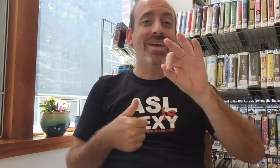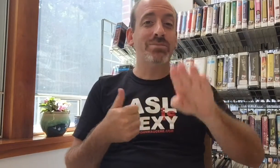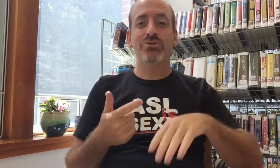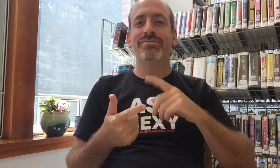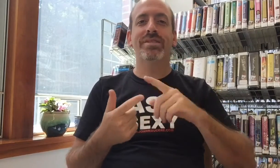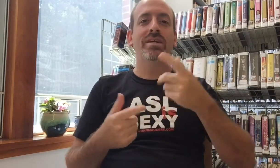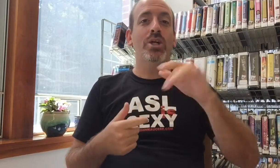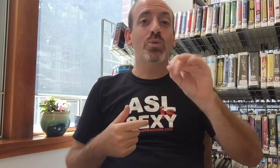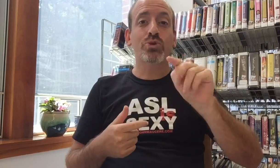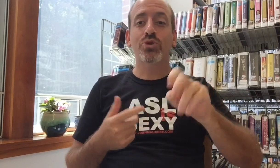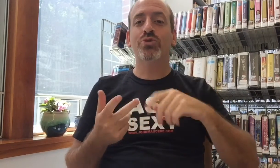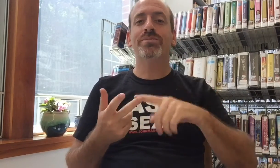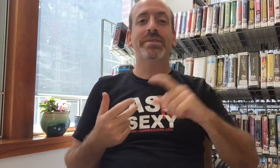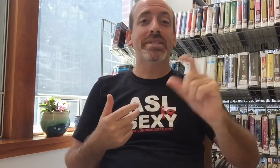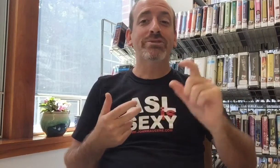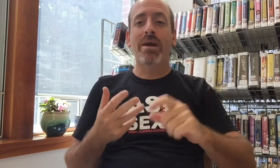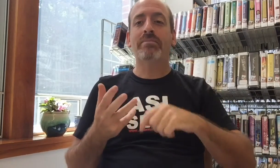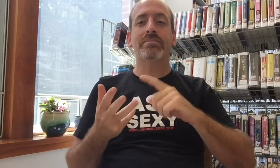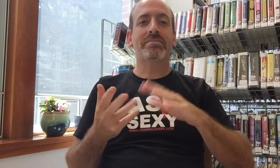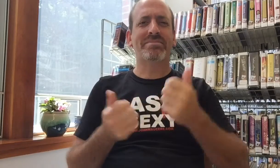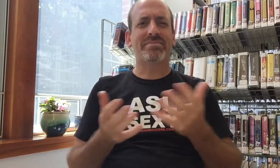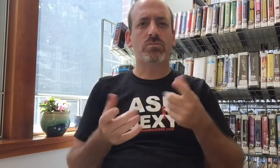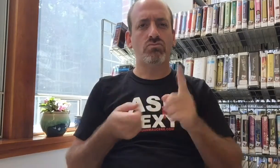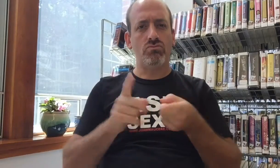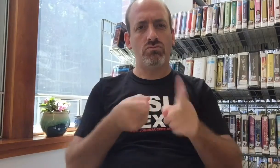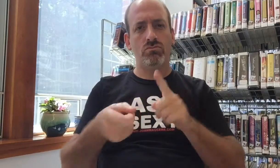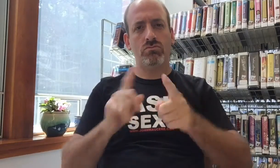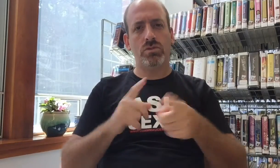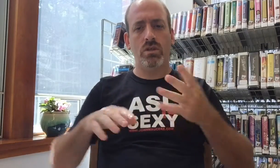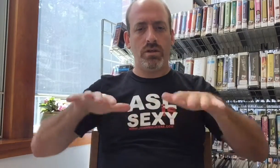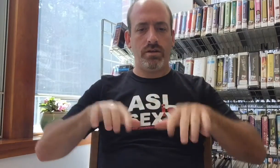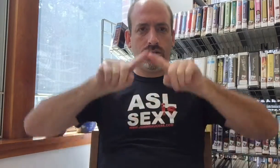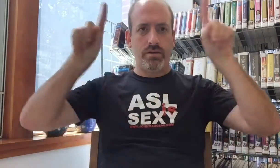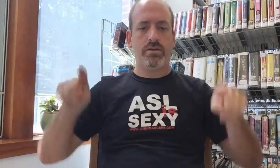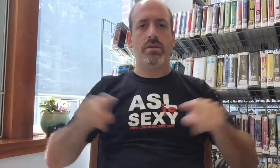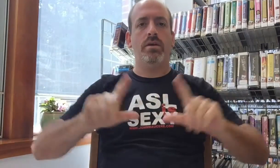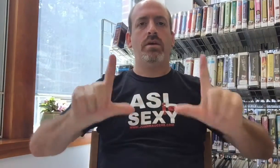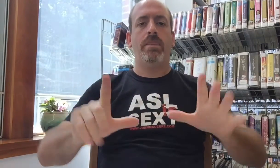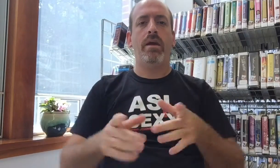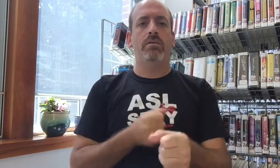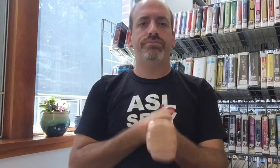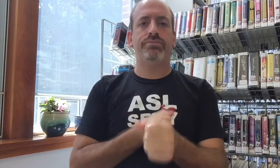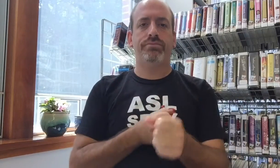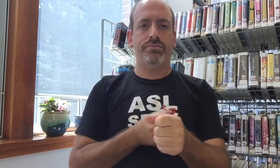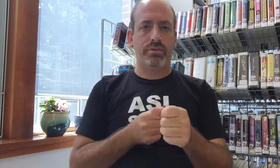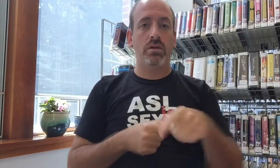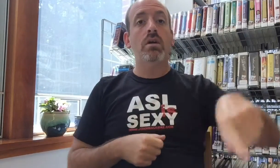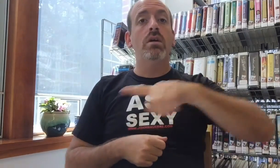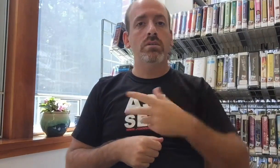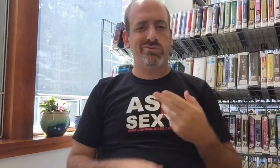at Facebook, Youtube, Instagram, etc. where people sit behind the screen and continues to taunt others. These tactics can hurt other people.